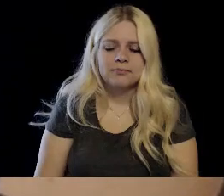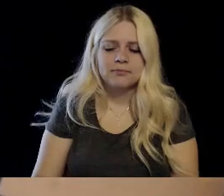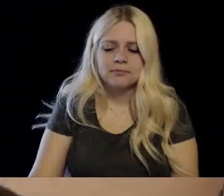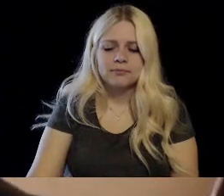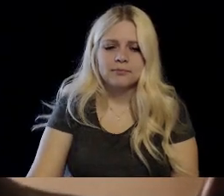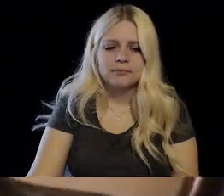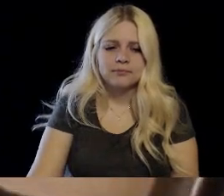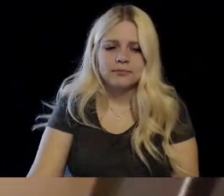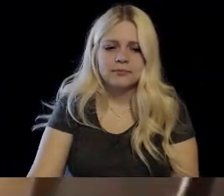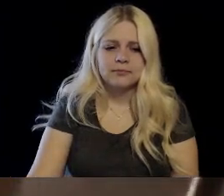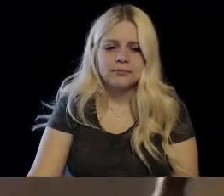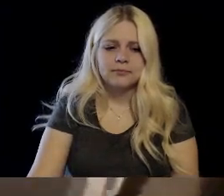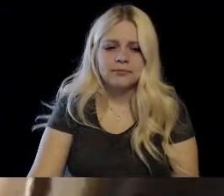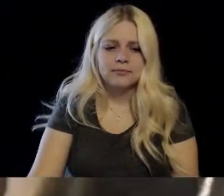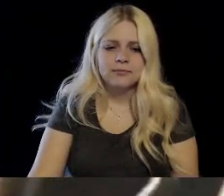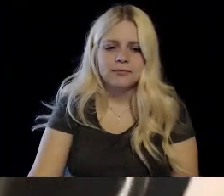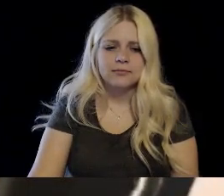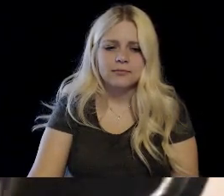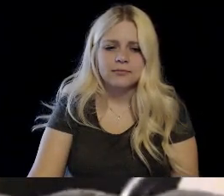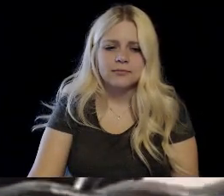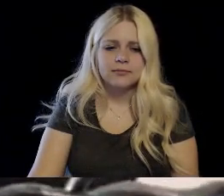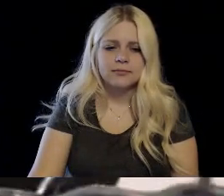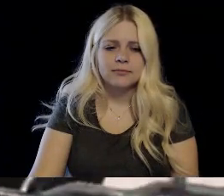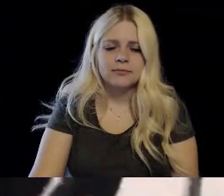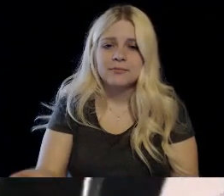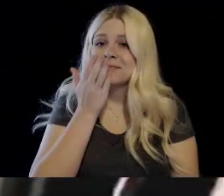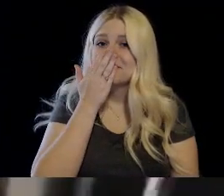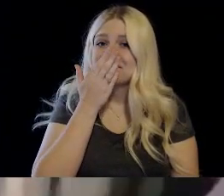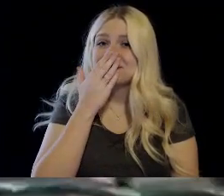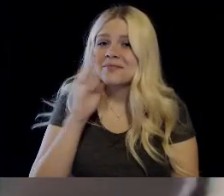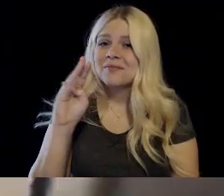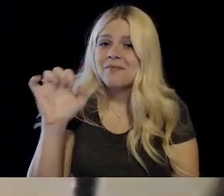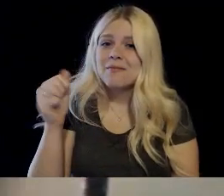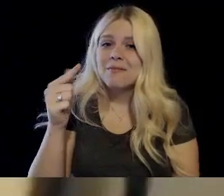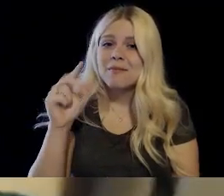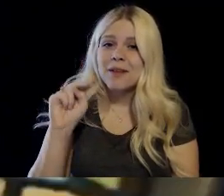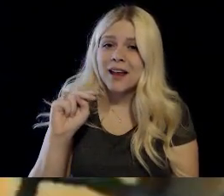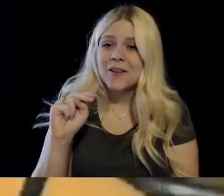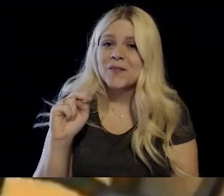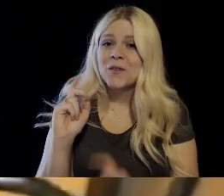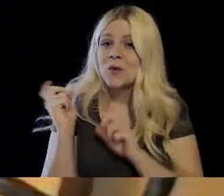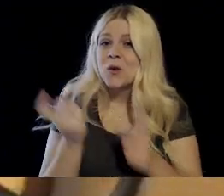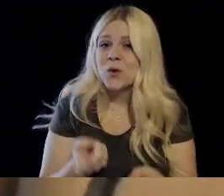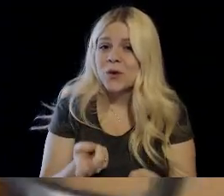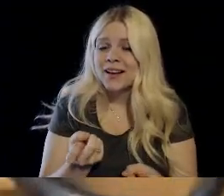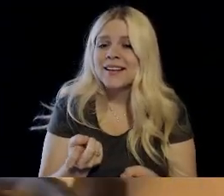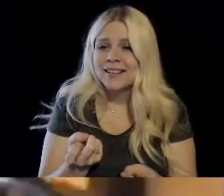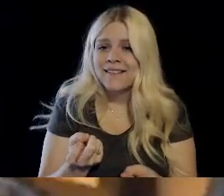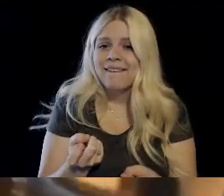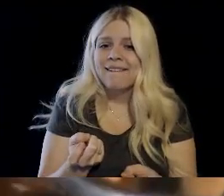for donating! Alright, let's see. So we close this one, and you guys can see this red one.